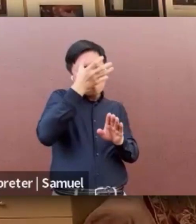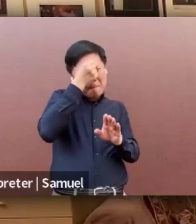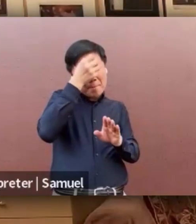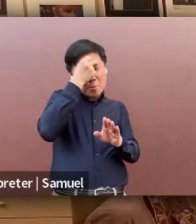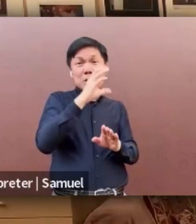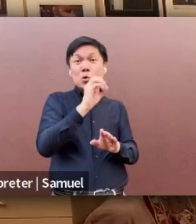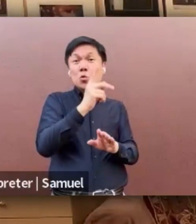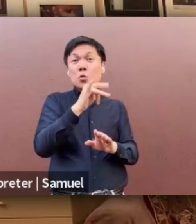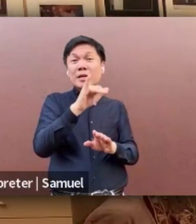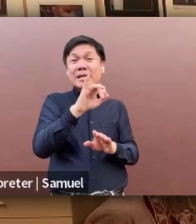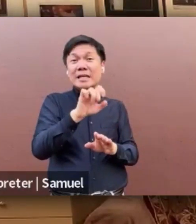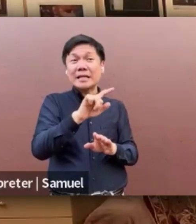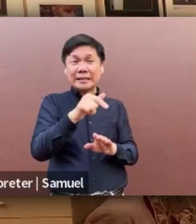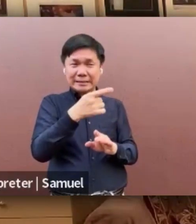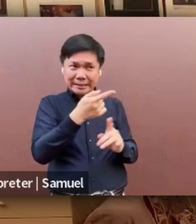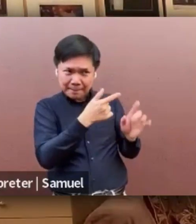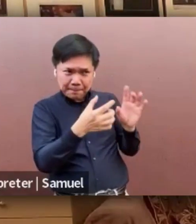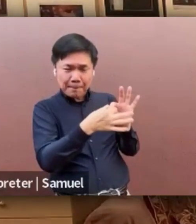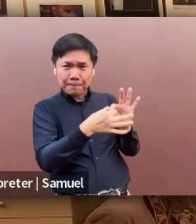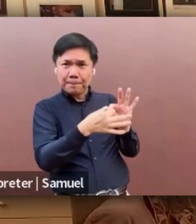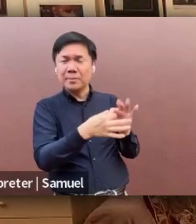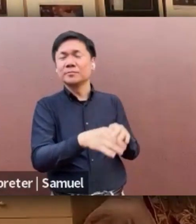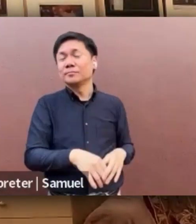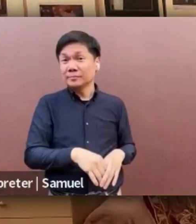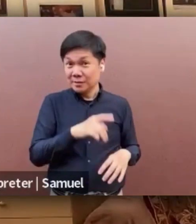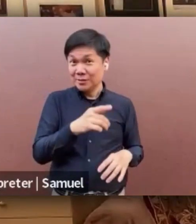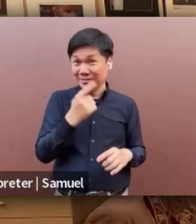If you do, may I have access to it so I can reestablish context?